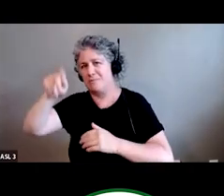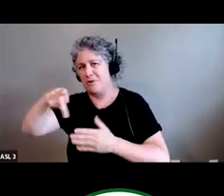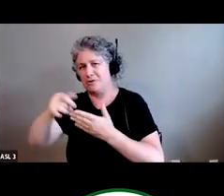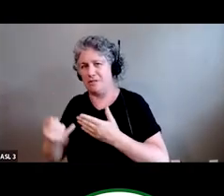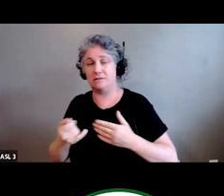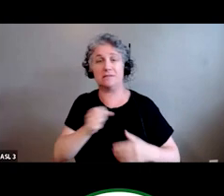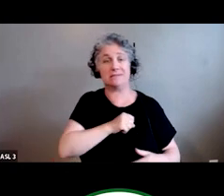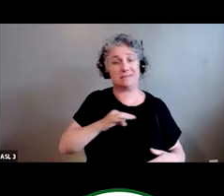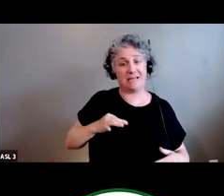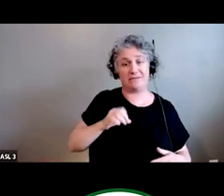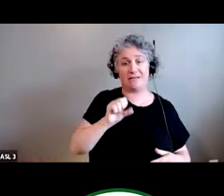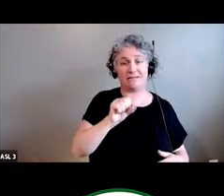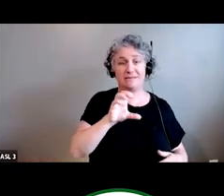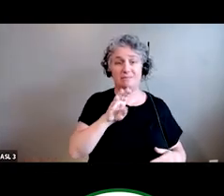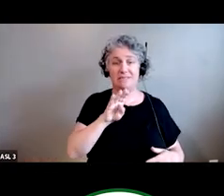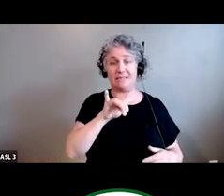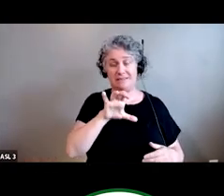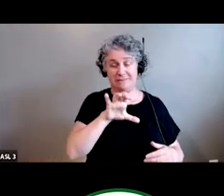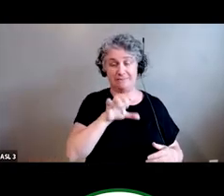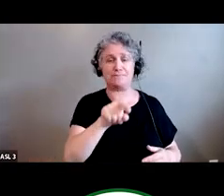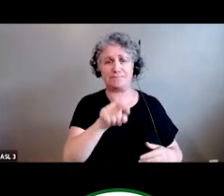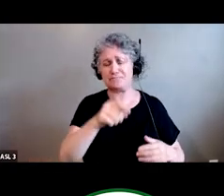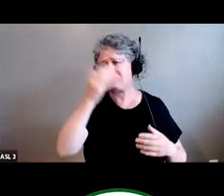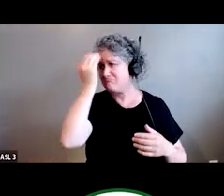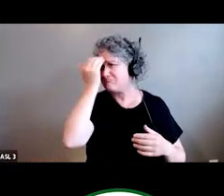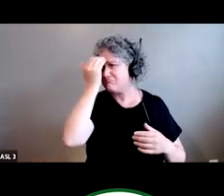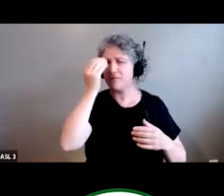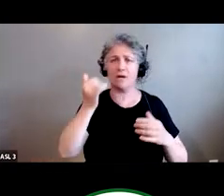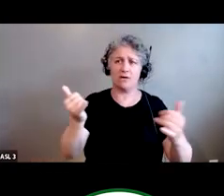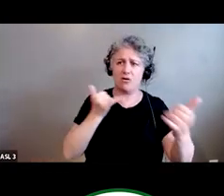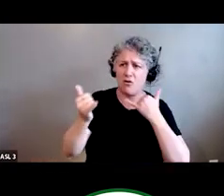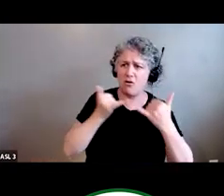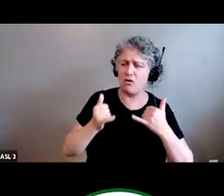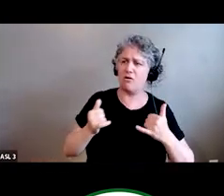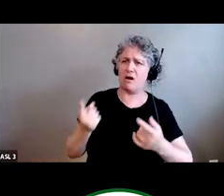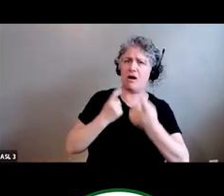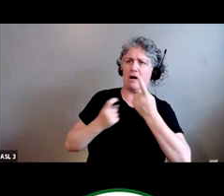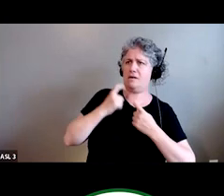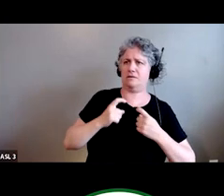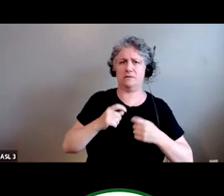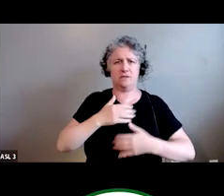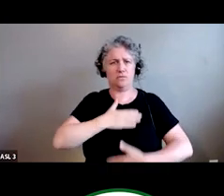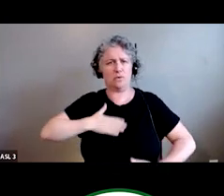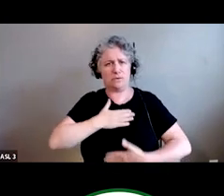These inquiries came for our own members who wanted to be more active and visit natural spaces in their home communities.